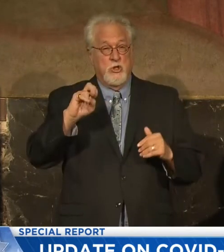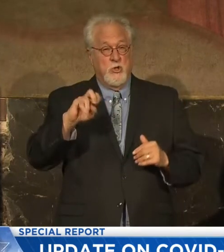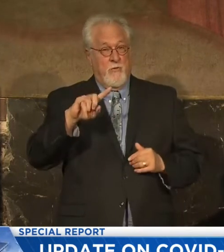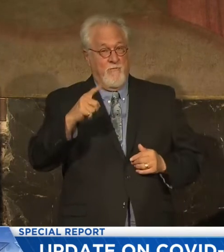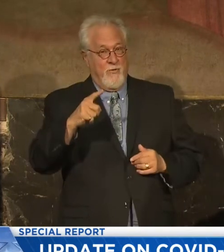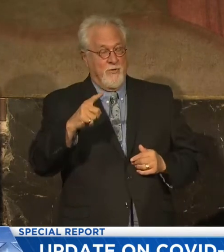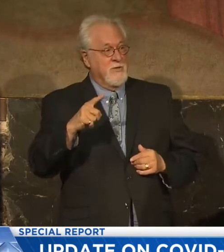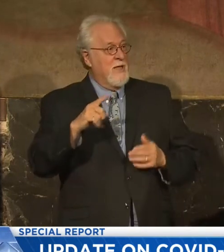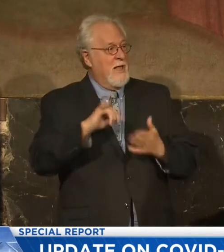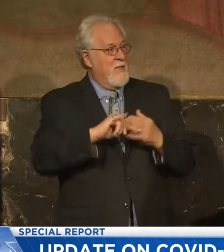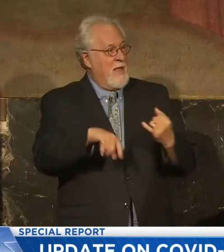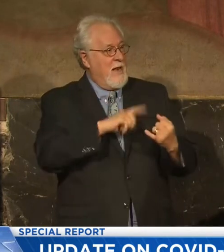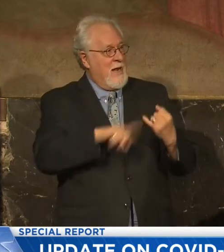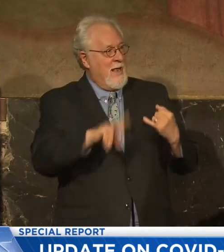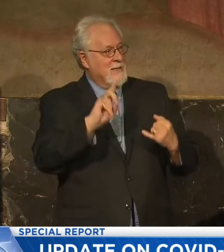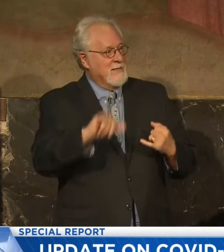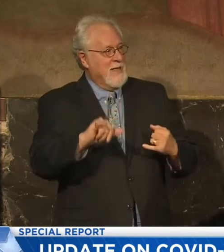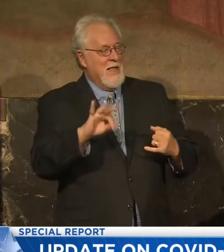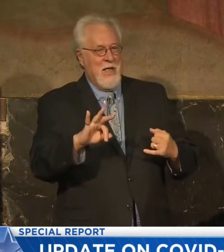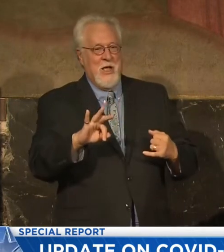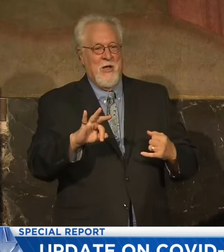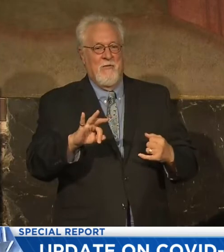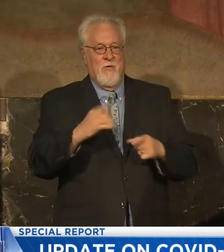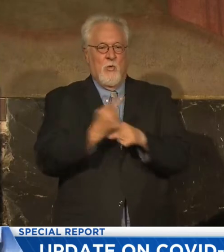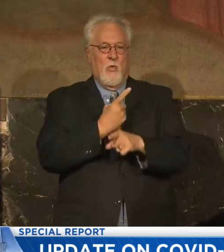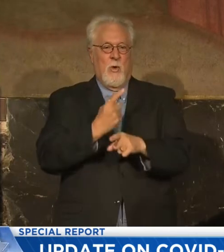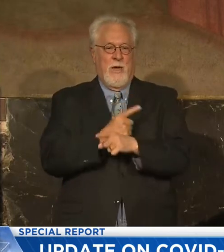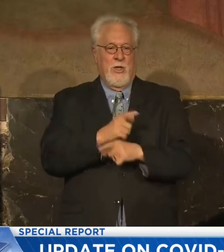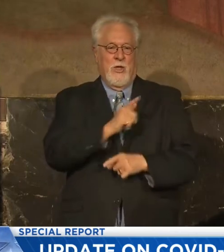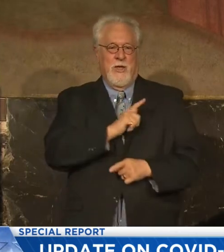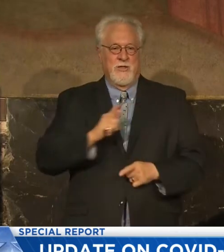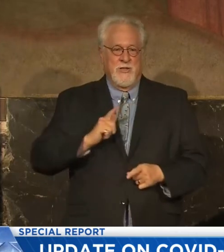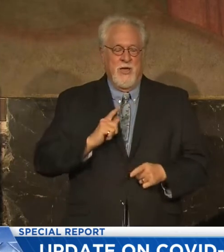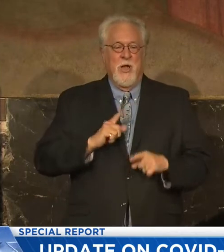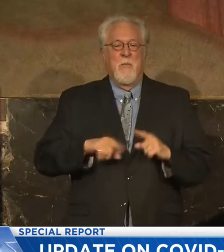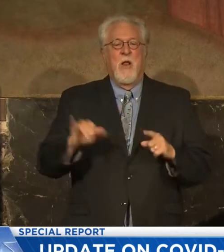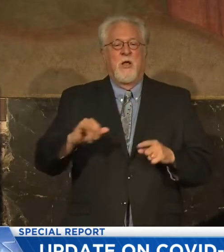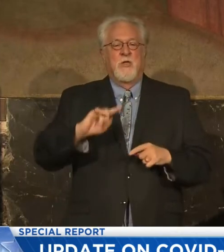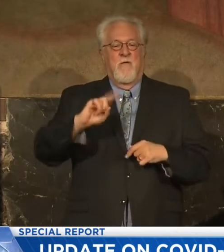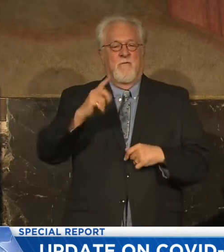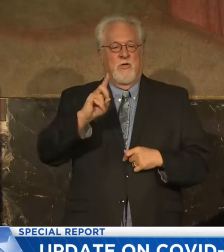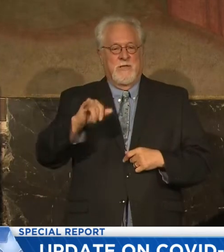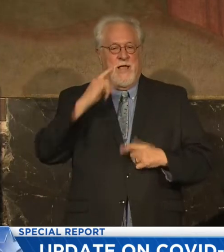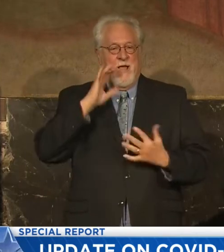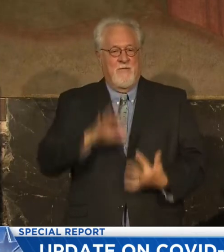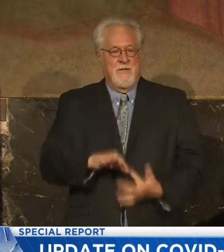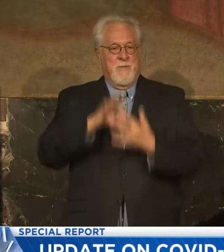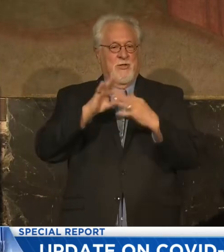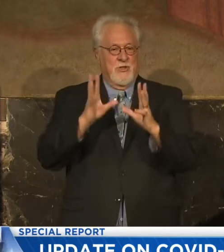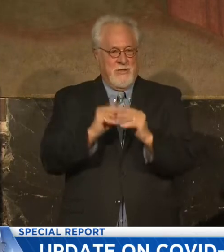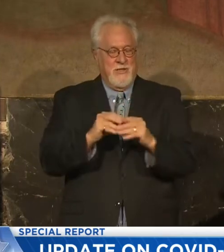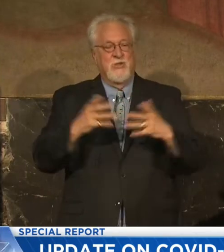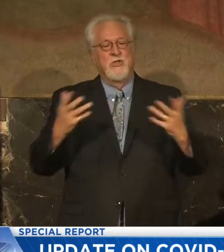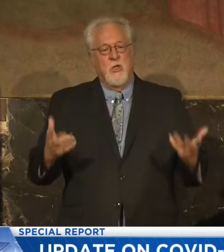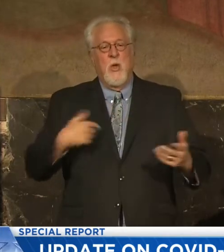THE CURRENT PHASE TWO ORDER IS IN EFFECT THROUGH JUNE 5TH, WHICH IS A WEEK FROM FRIDAY. SO AS I MENTIONED TO YOU EARLY NEXT WEEK, I HOPE THEY DO IT ON THE FIRST.